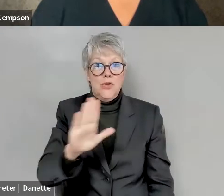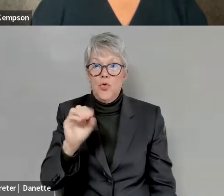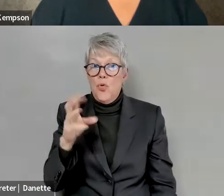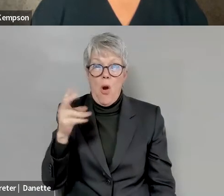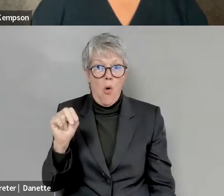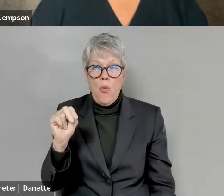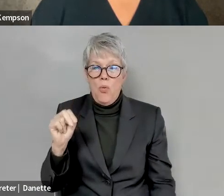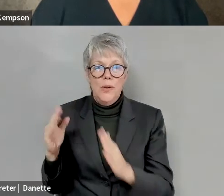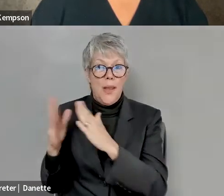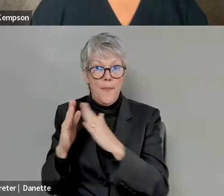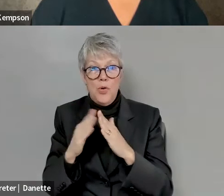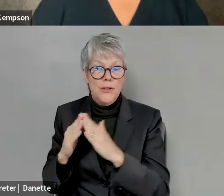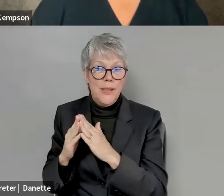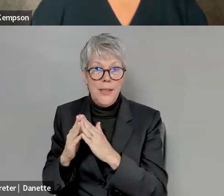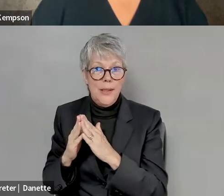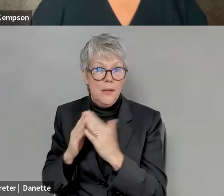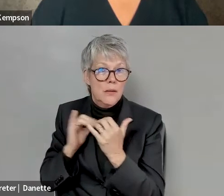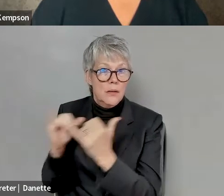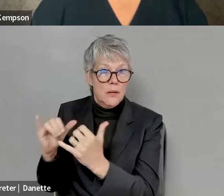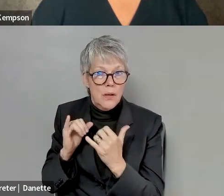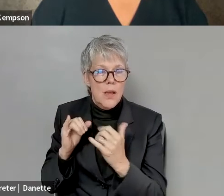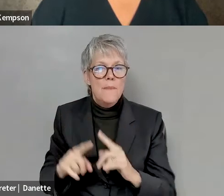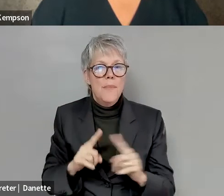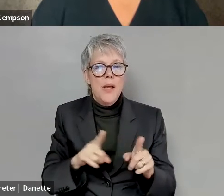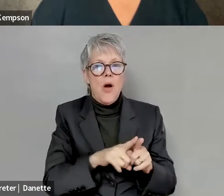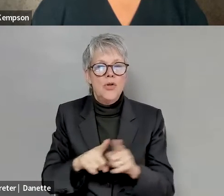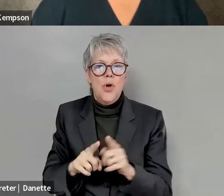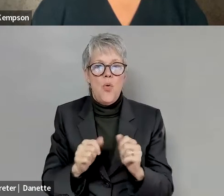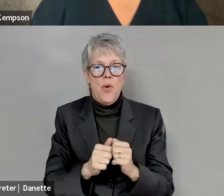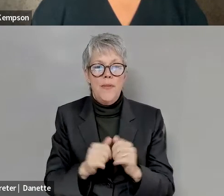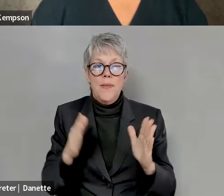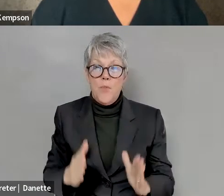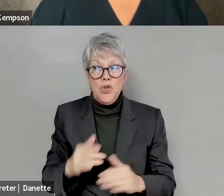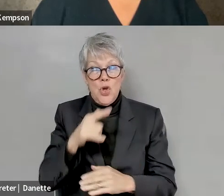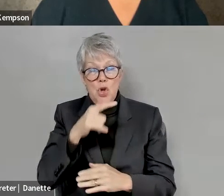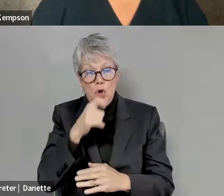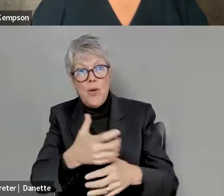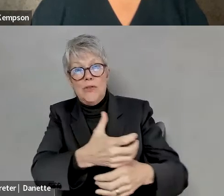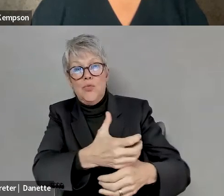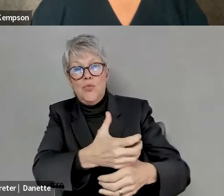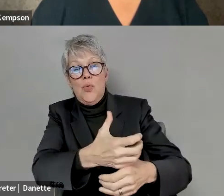Michael Smith: But, on the other hand, for the person who's receiving services,